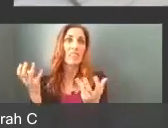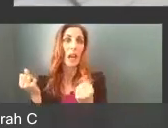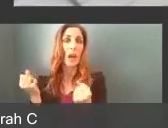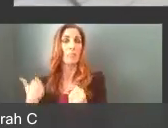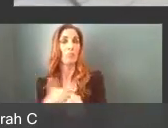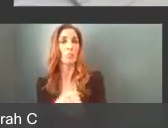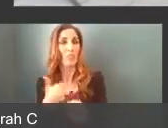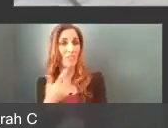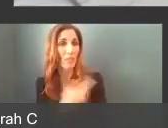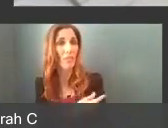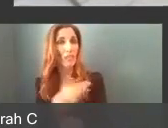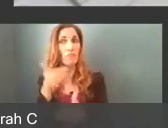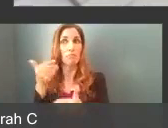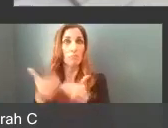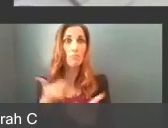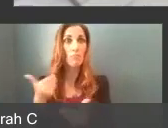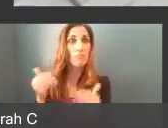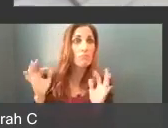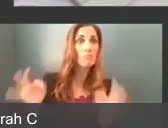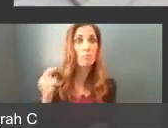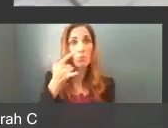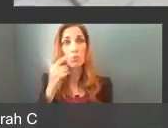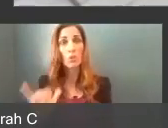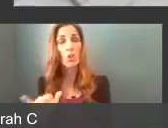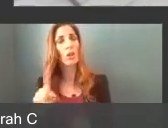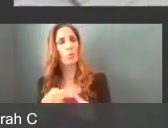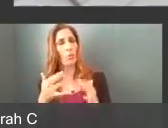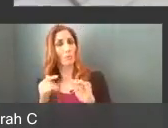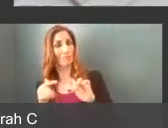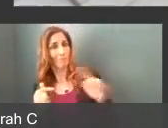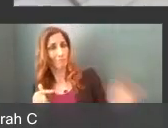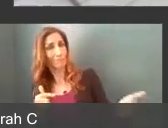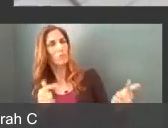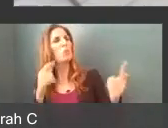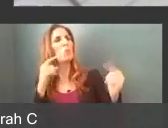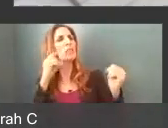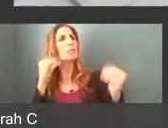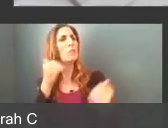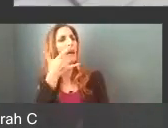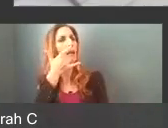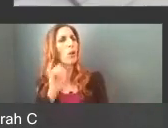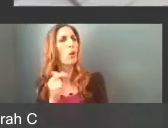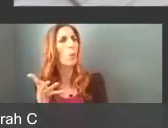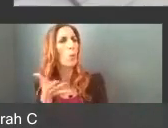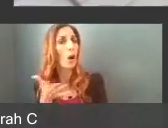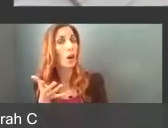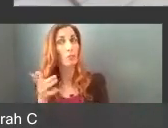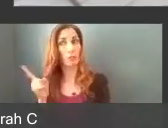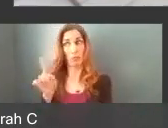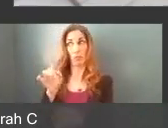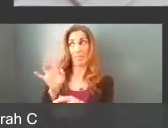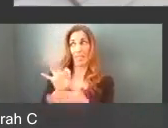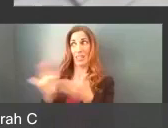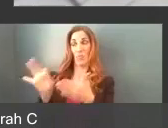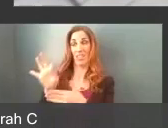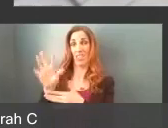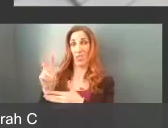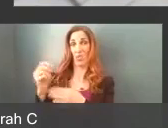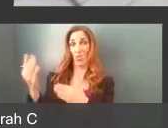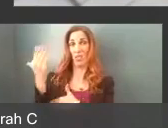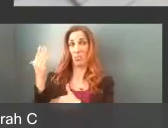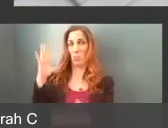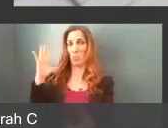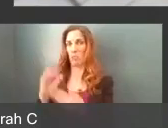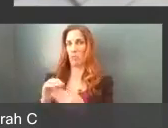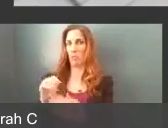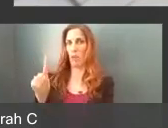and what you can expect when it's your turn. As of 9:30 this morning, we have 165,320